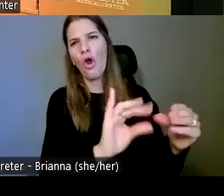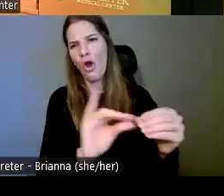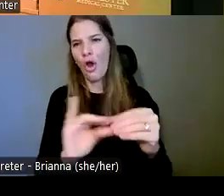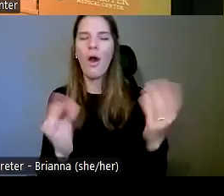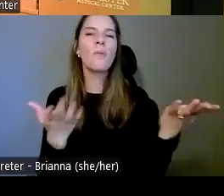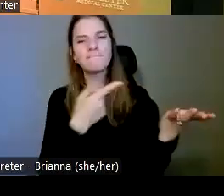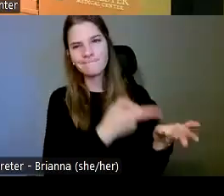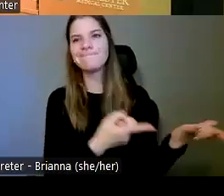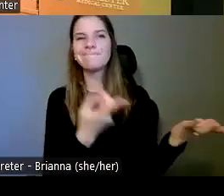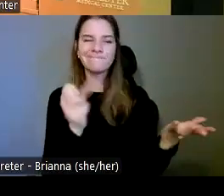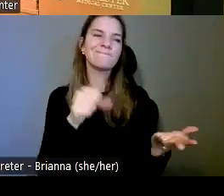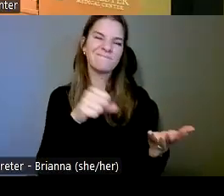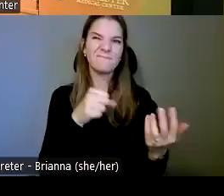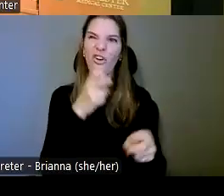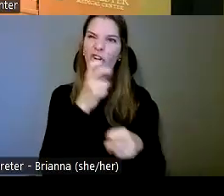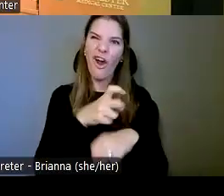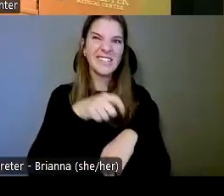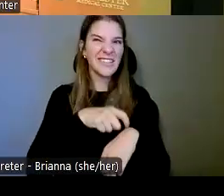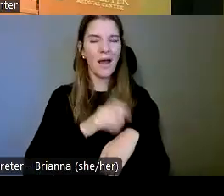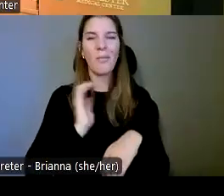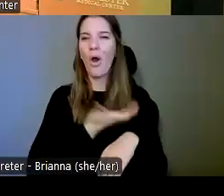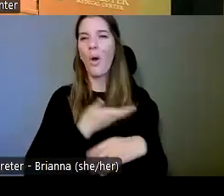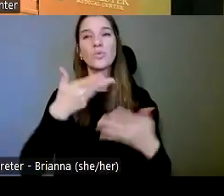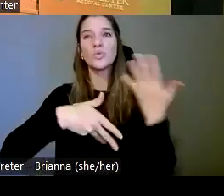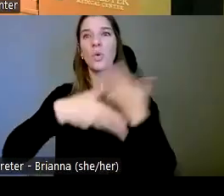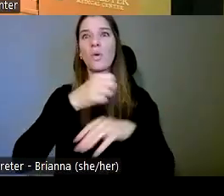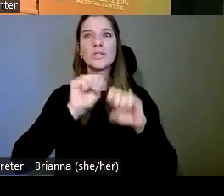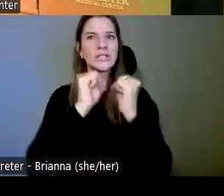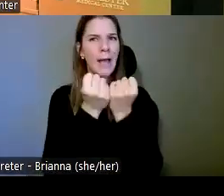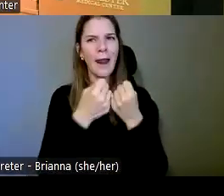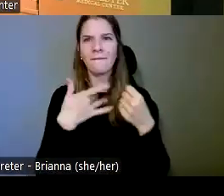this sort of more fraying social fabric. the way in which we connect one another, the way we see